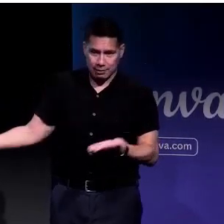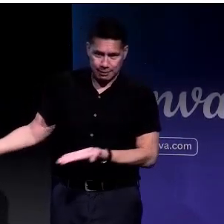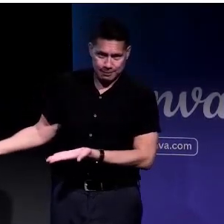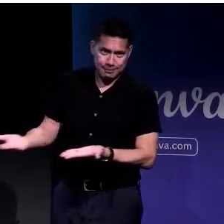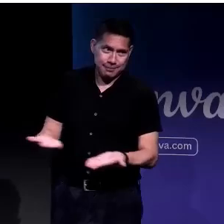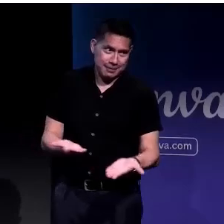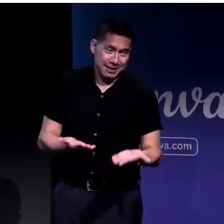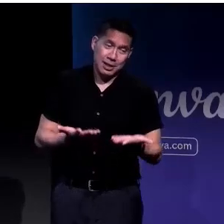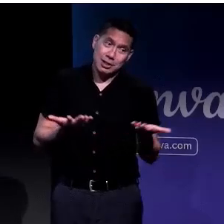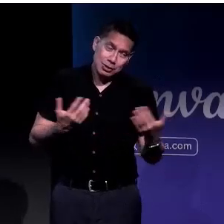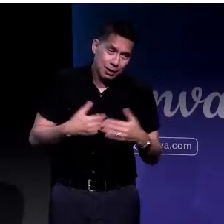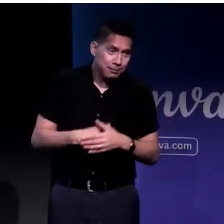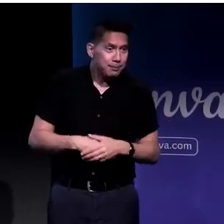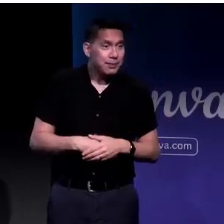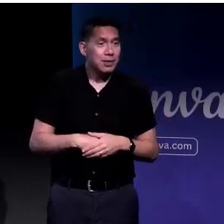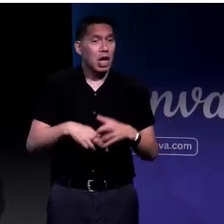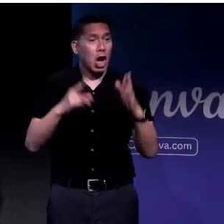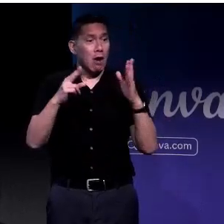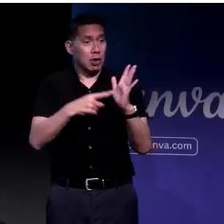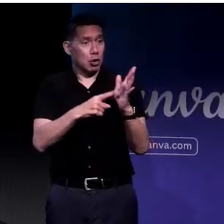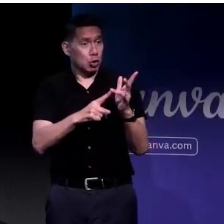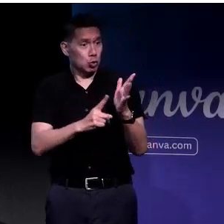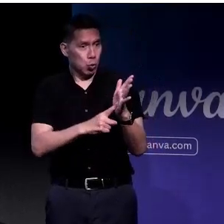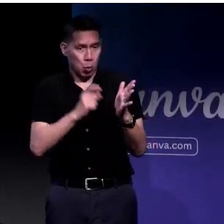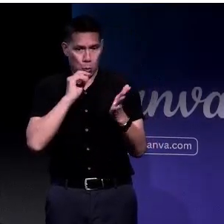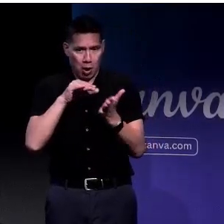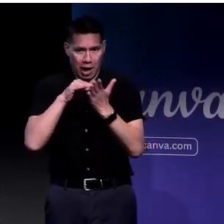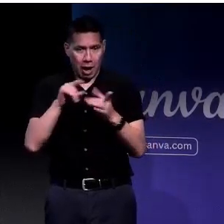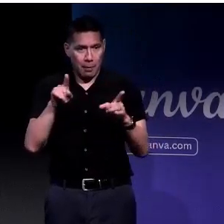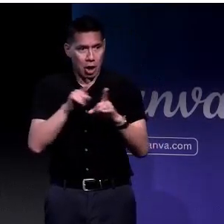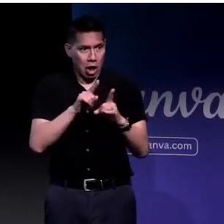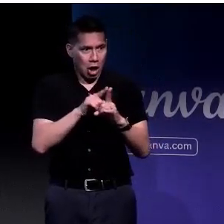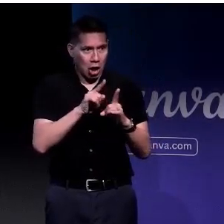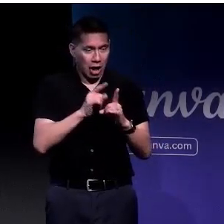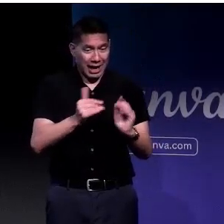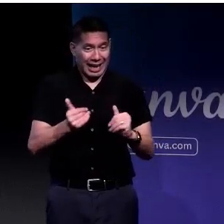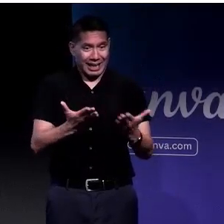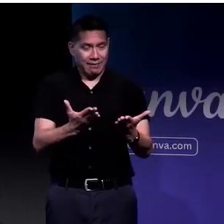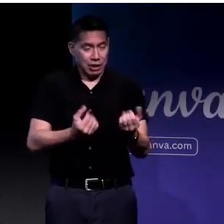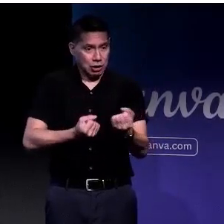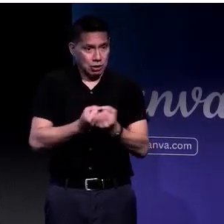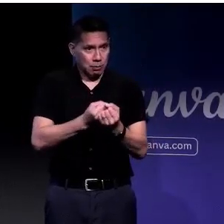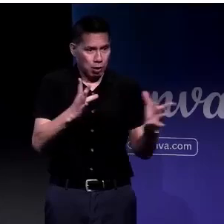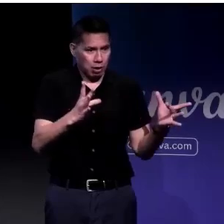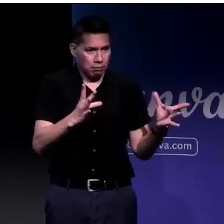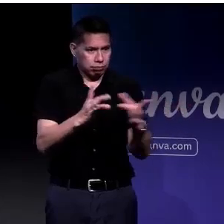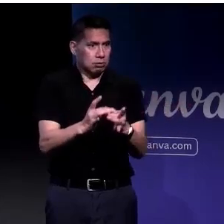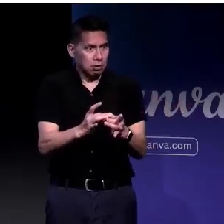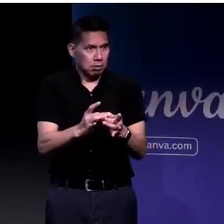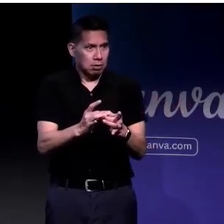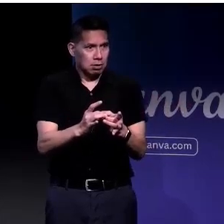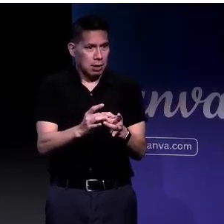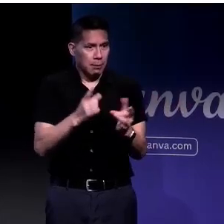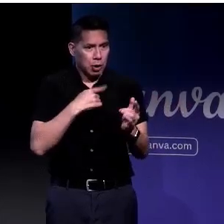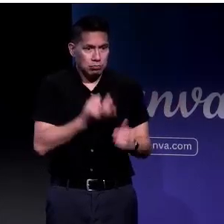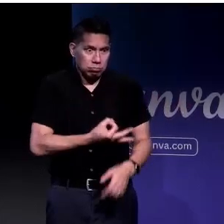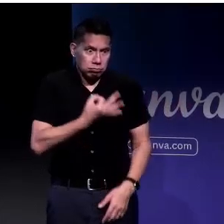So hopefully ConnectWell can act as that sort of bridge in giving them support in that, you know, vulnerable time while they're waiting.